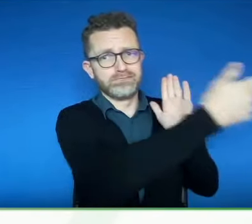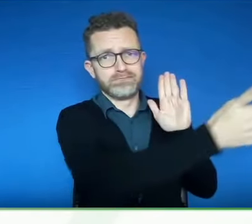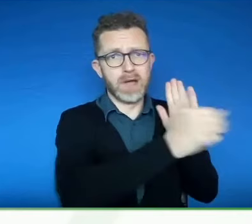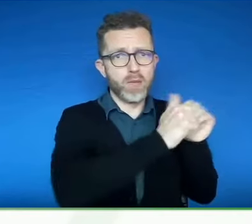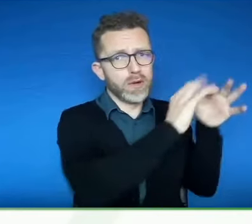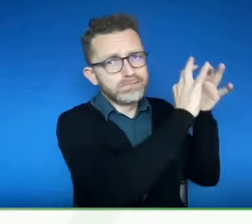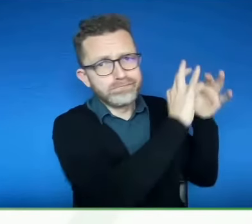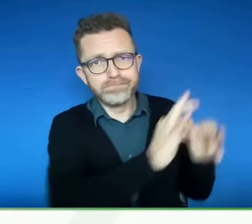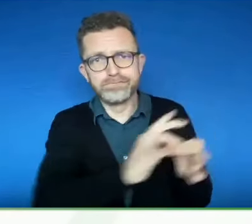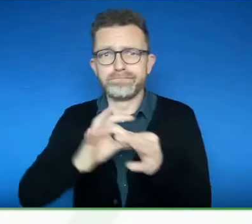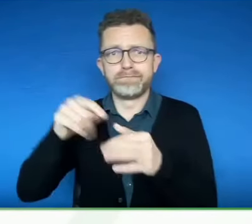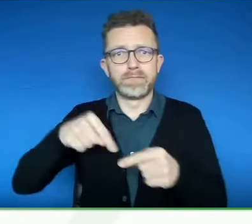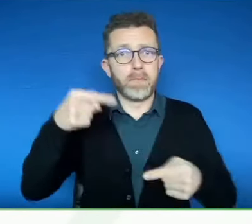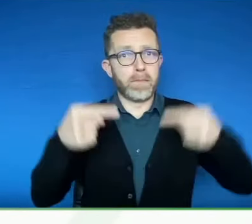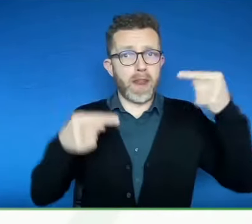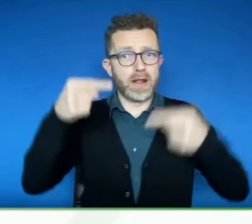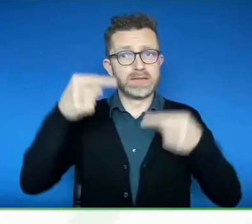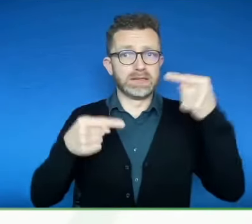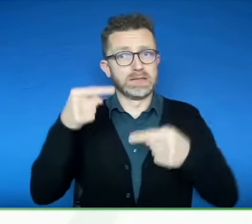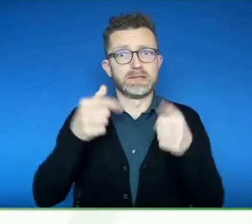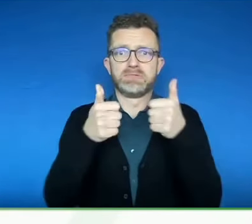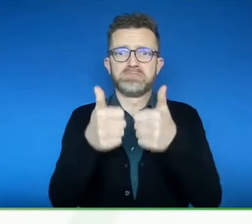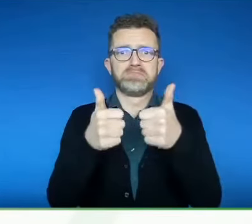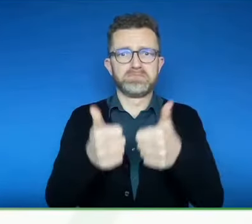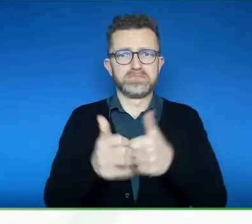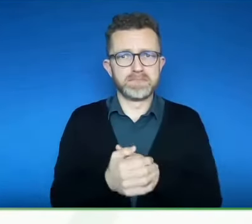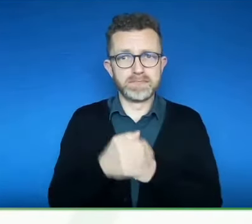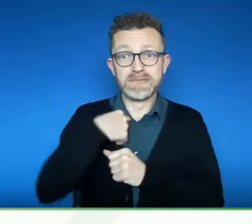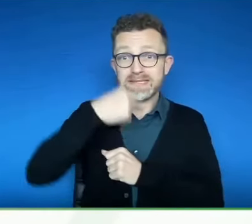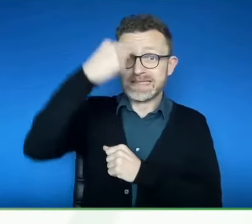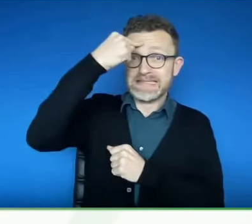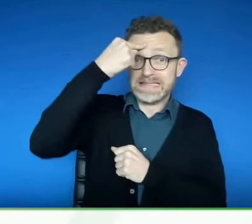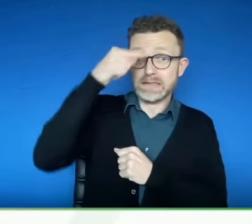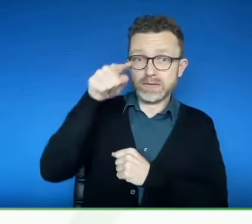will go to the final and it is terminated, we will collect online